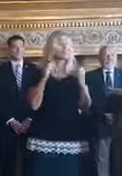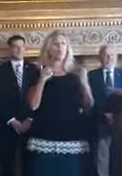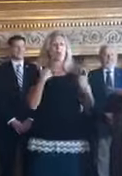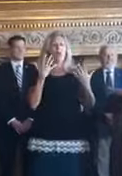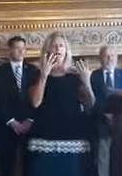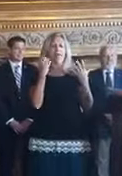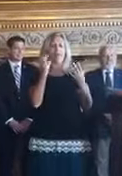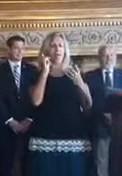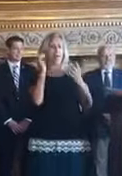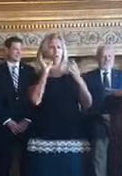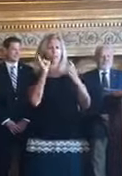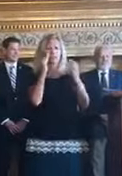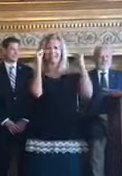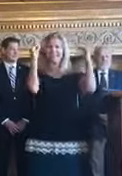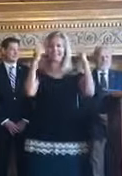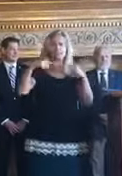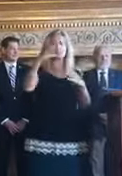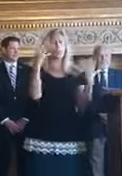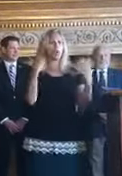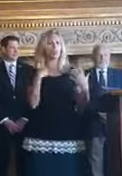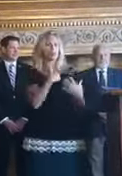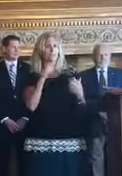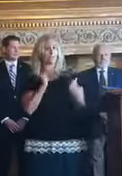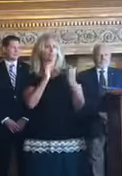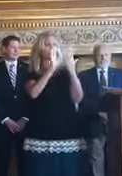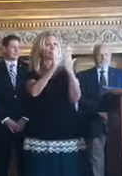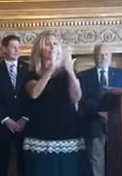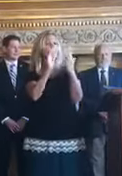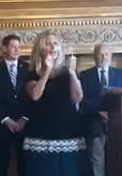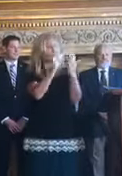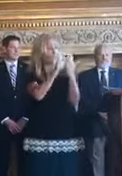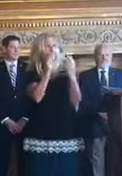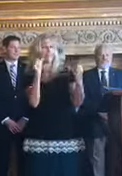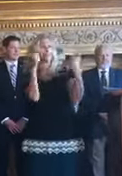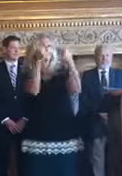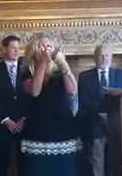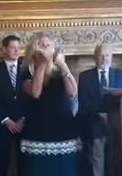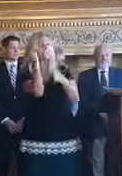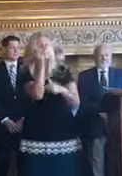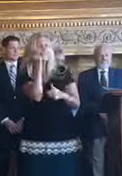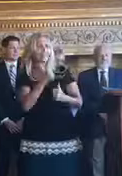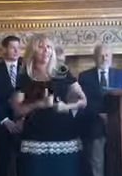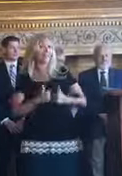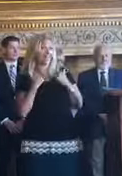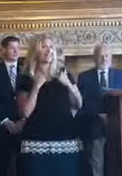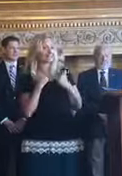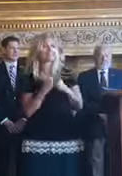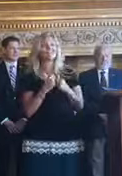This week we honor our history and we educate about the barriers and challenges that we